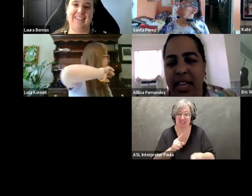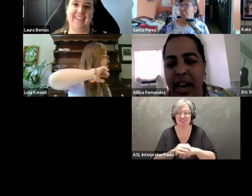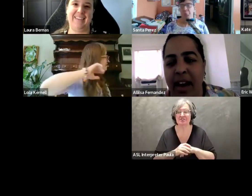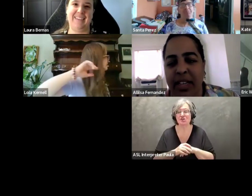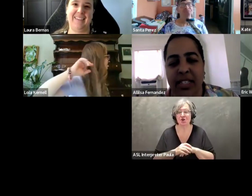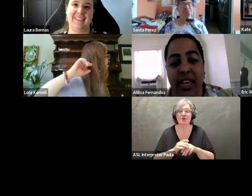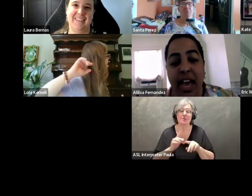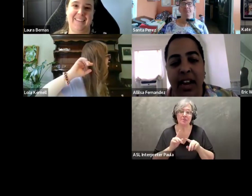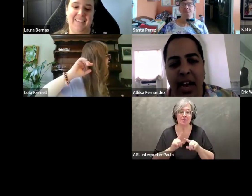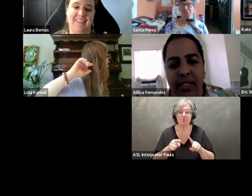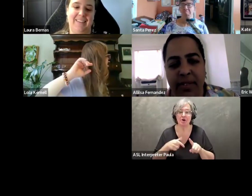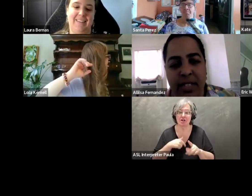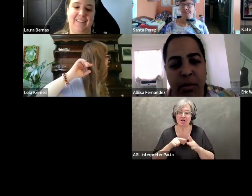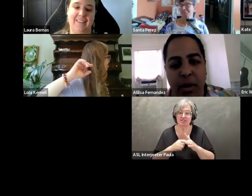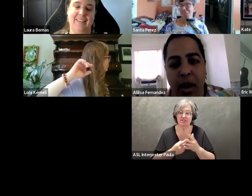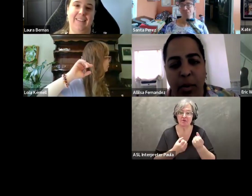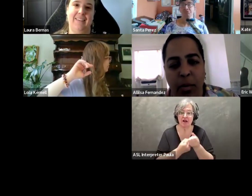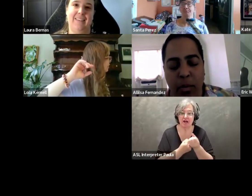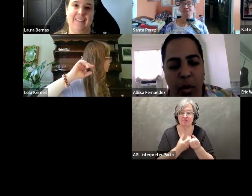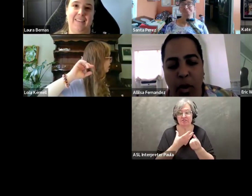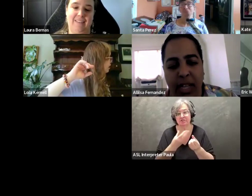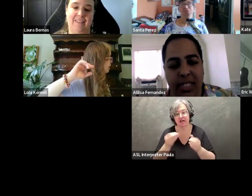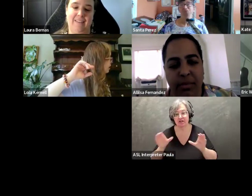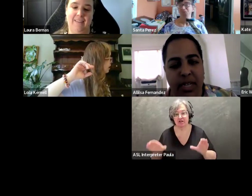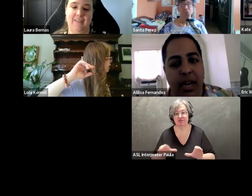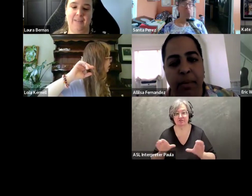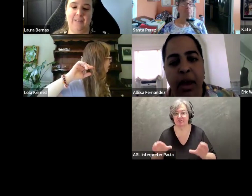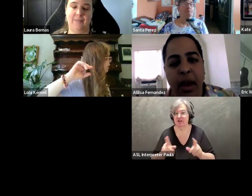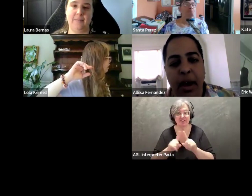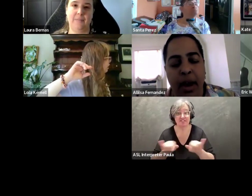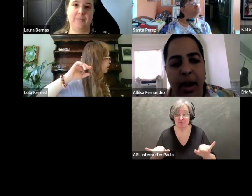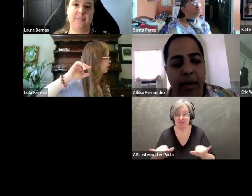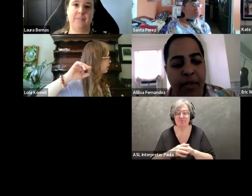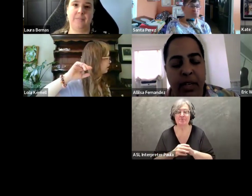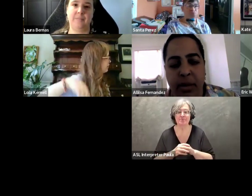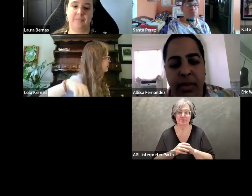into advocacy and activism all at the. Same time via some